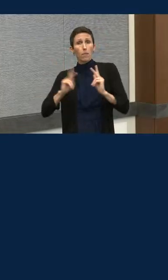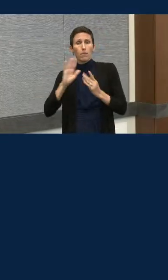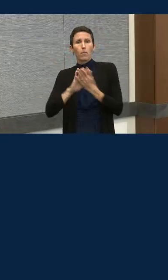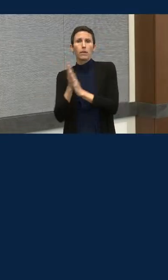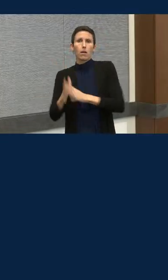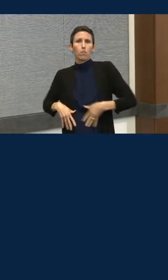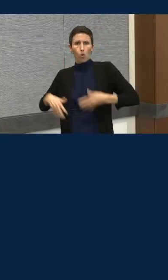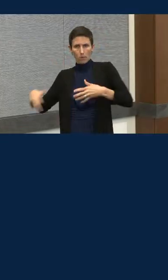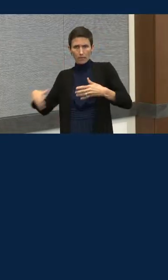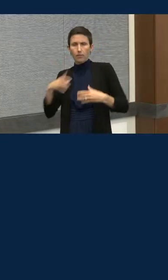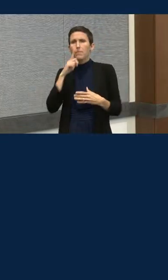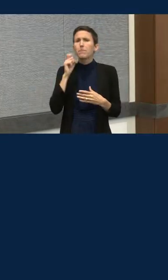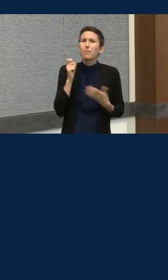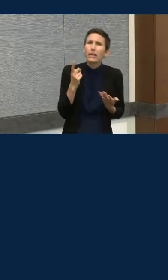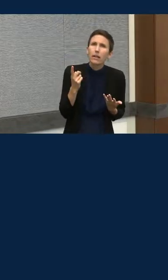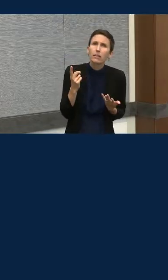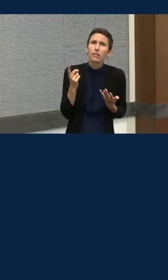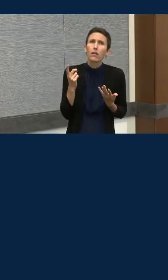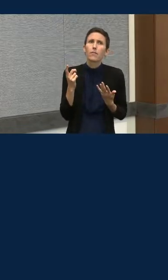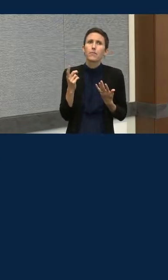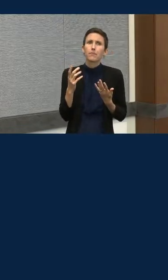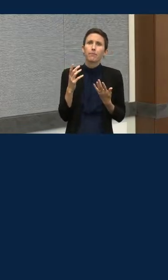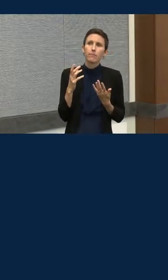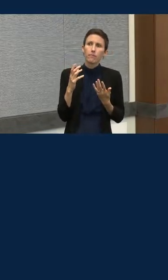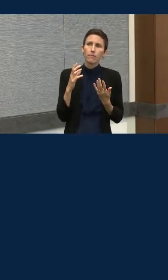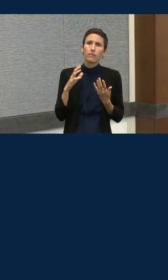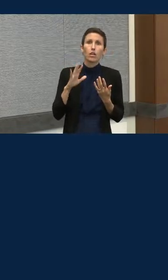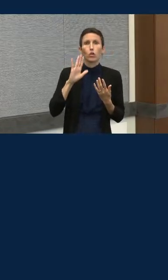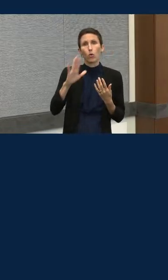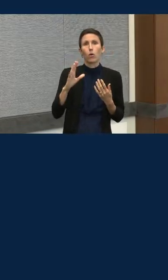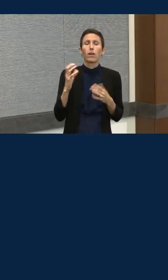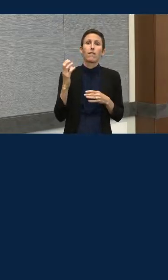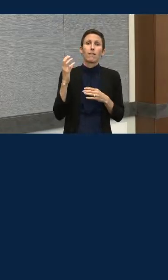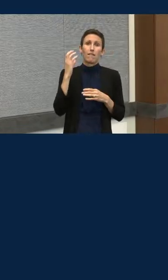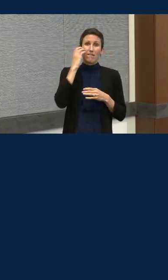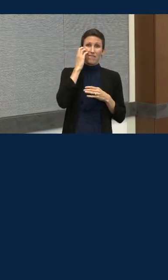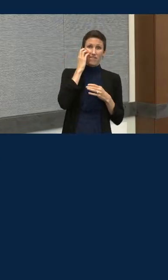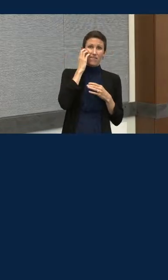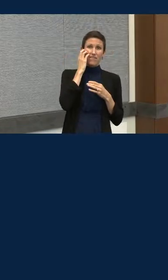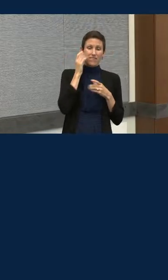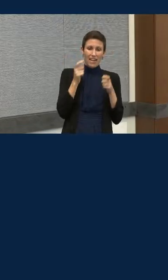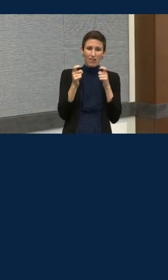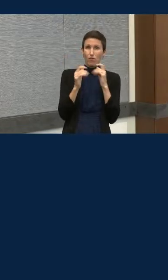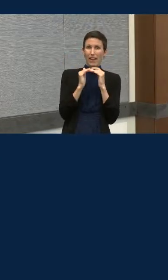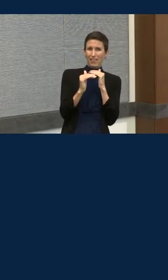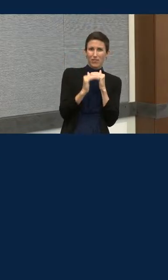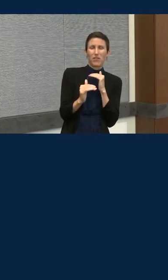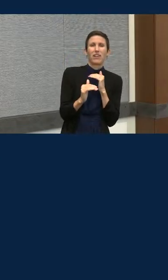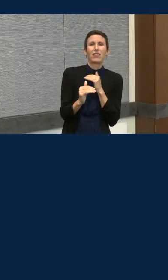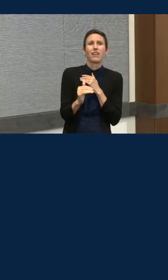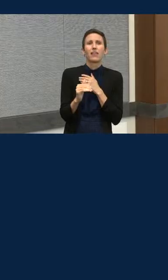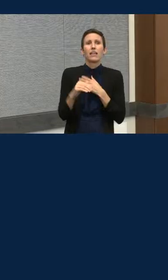the nature of the adipose in an environment there is essentially